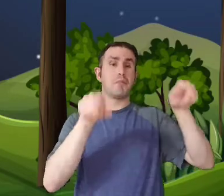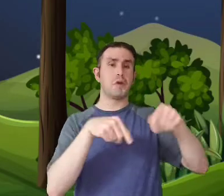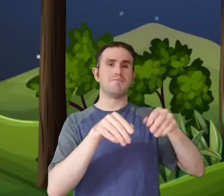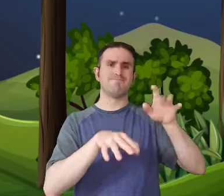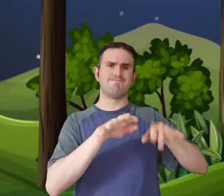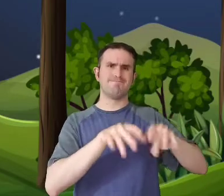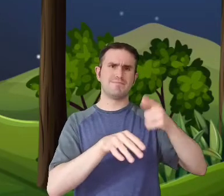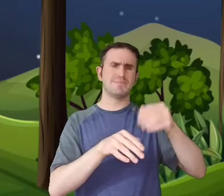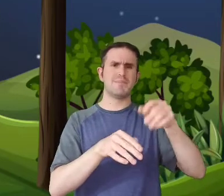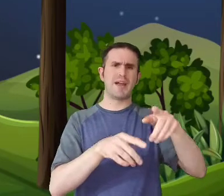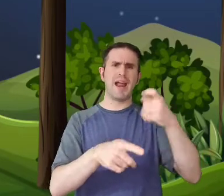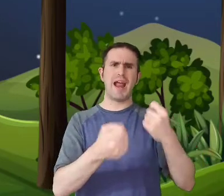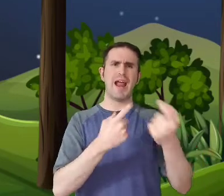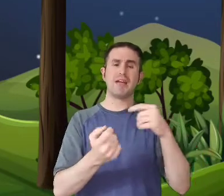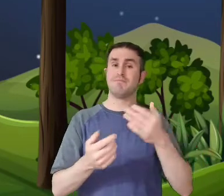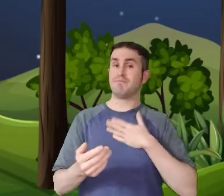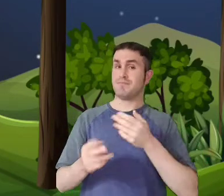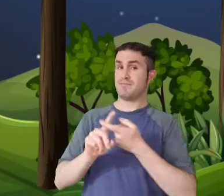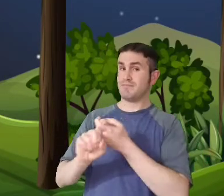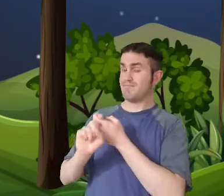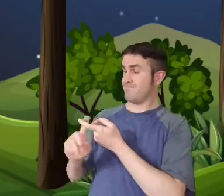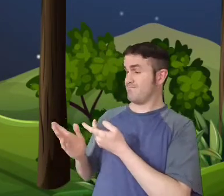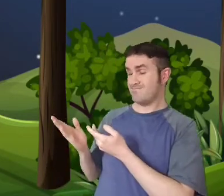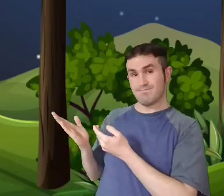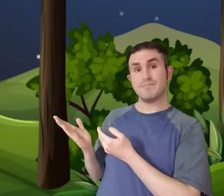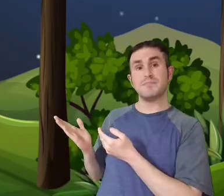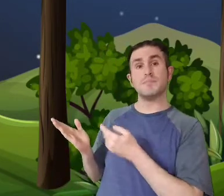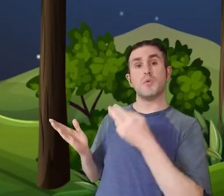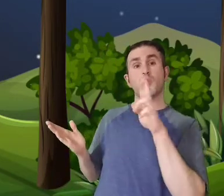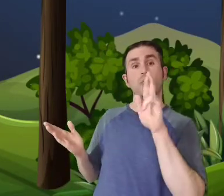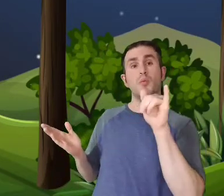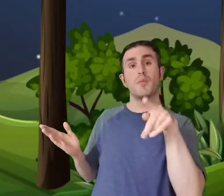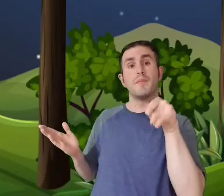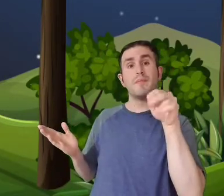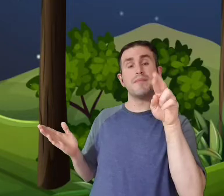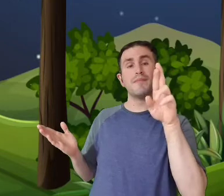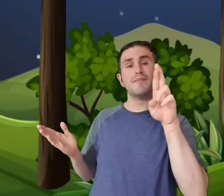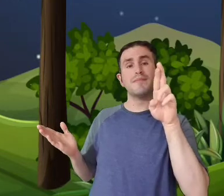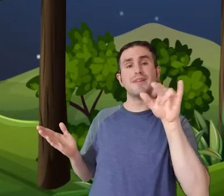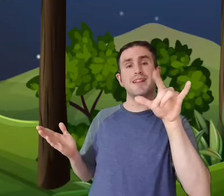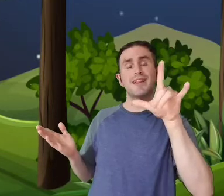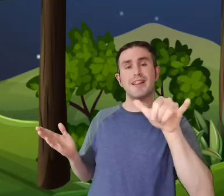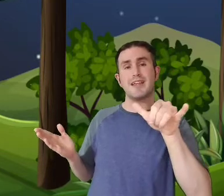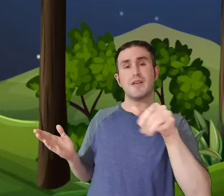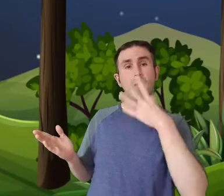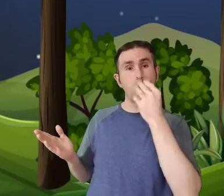uh... my friend here, Ripley Wolf, will be basically my eyes, uh, because right now I,